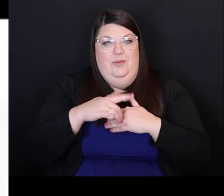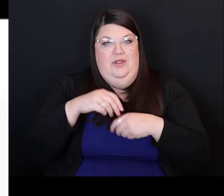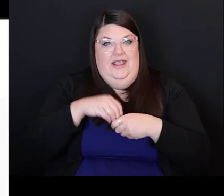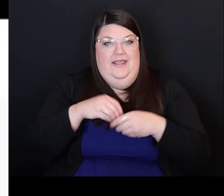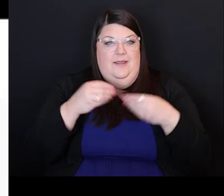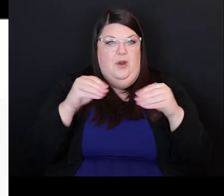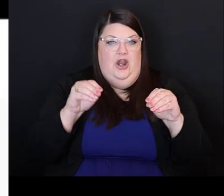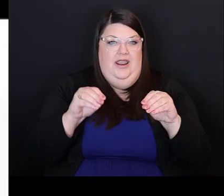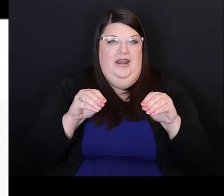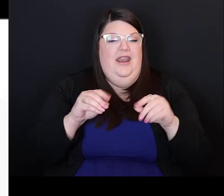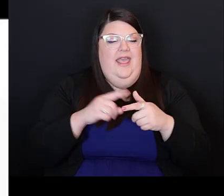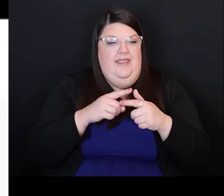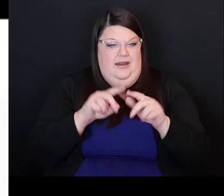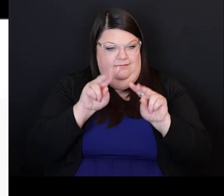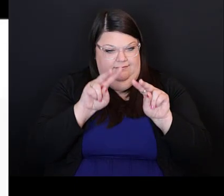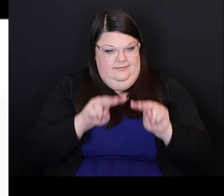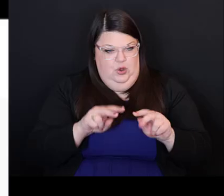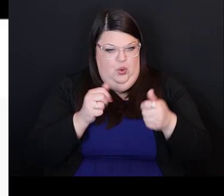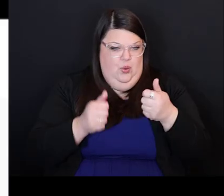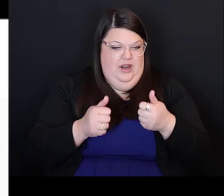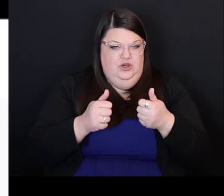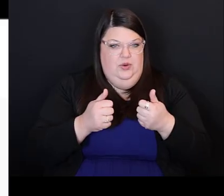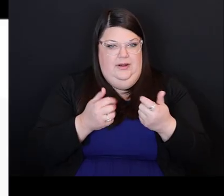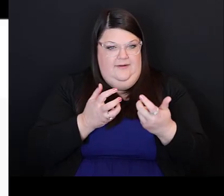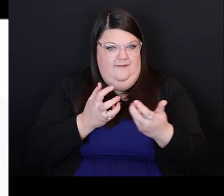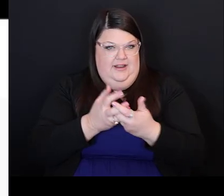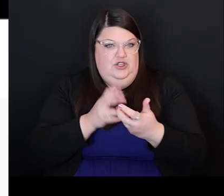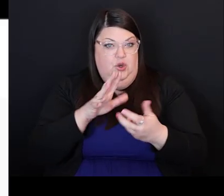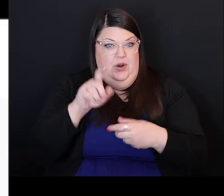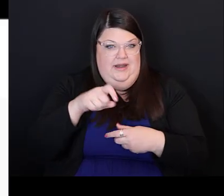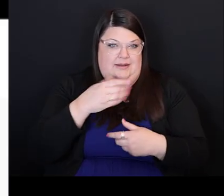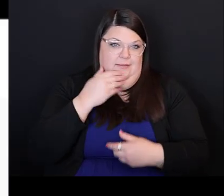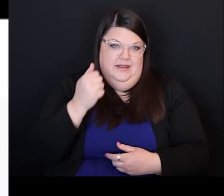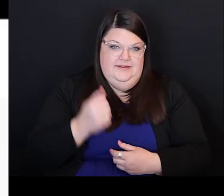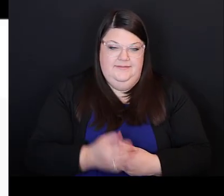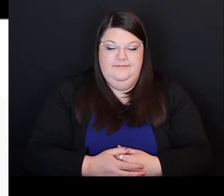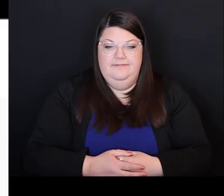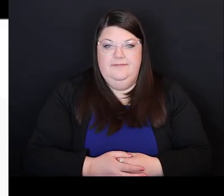market and that will help you to determine which device best fits your needs.